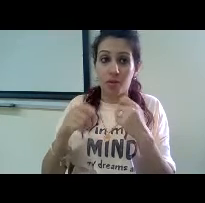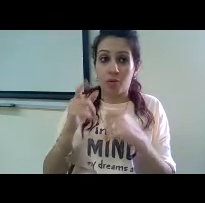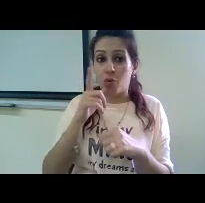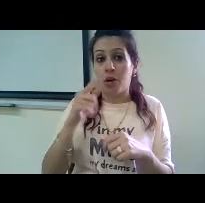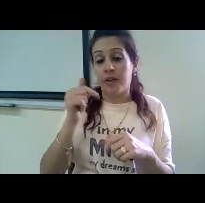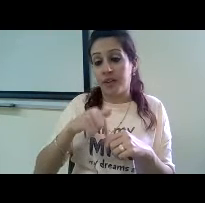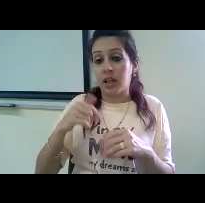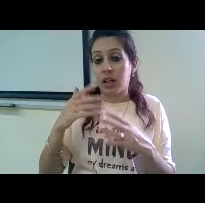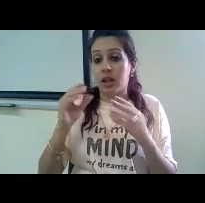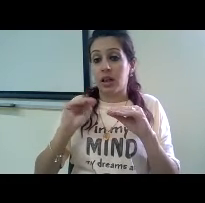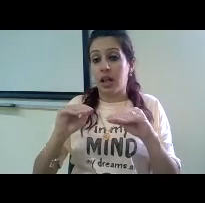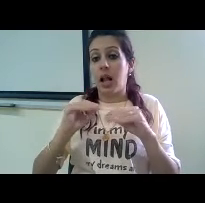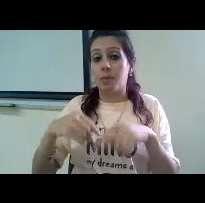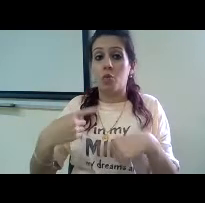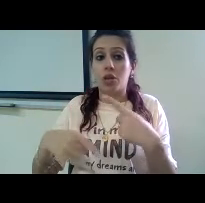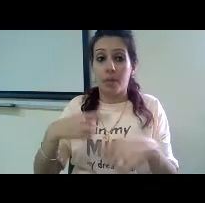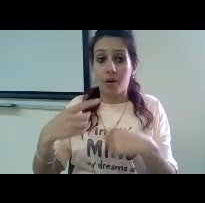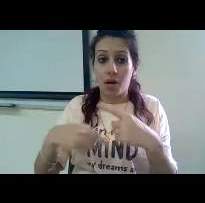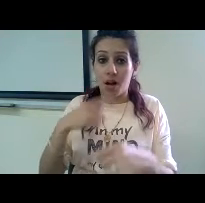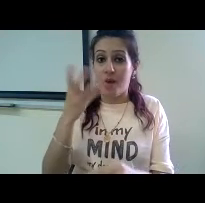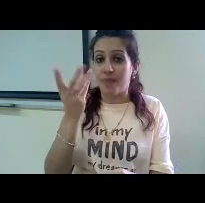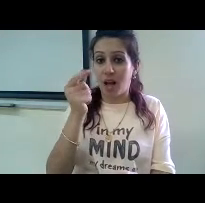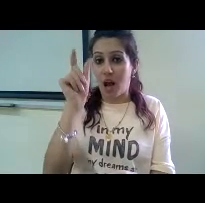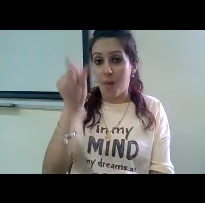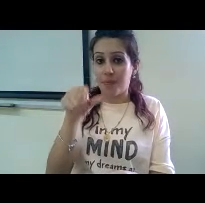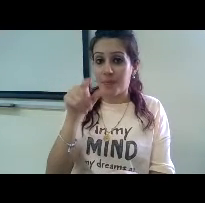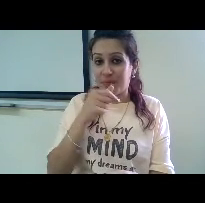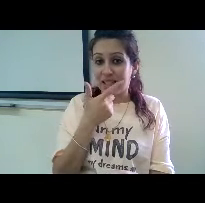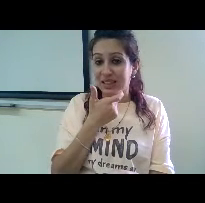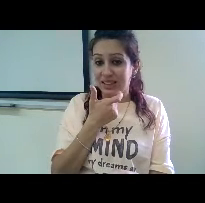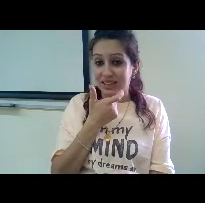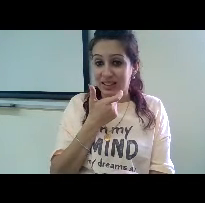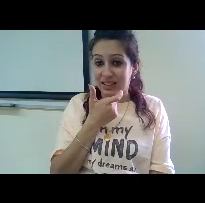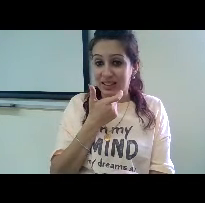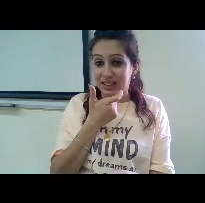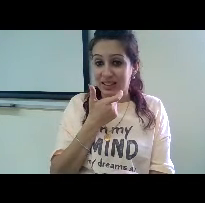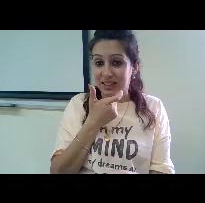I'm just stuck here for Corona in Amsterdam. And in Europe,